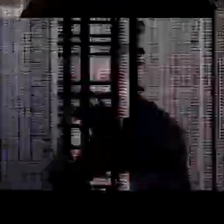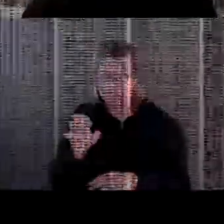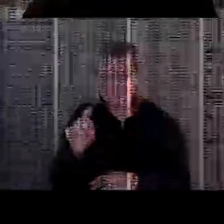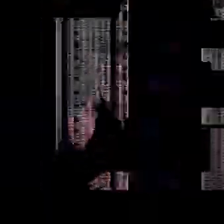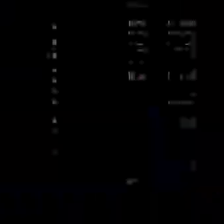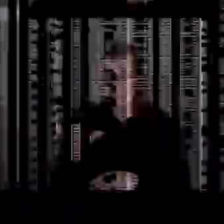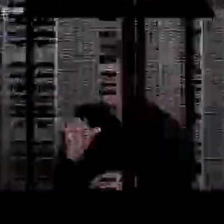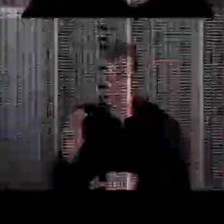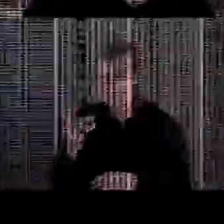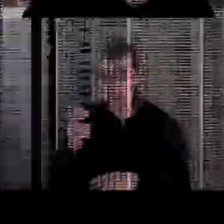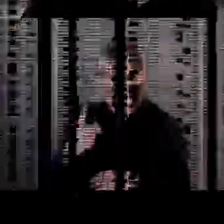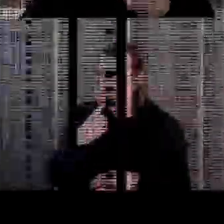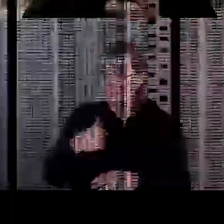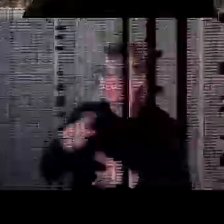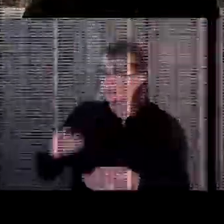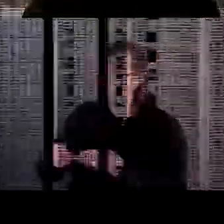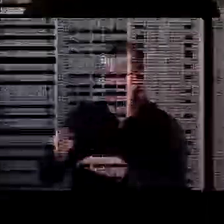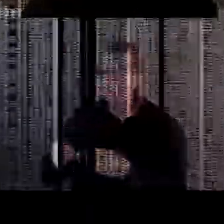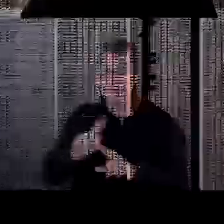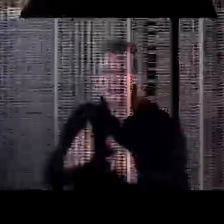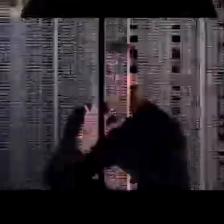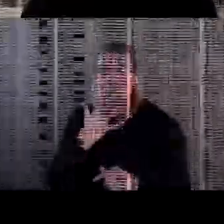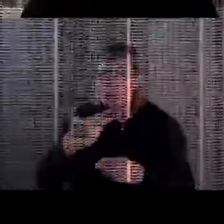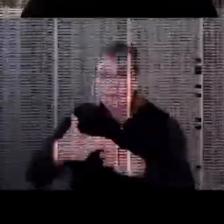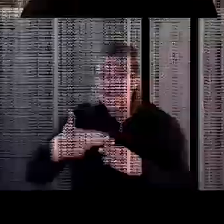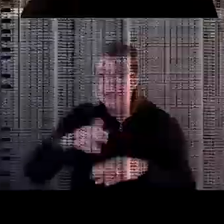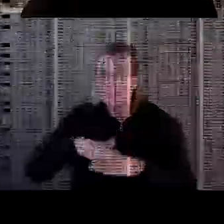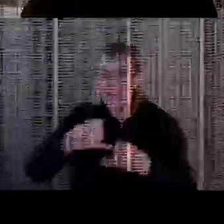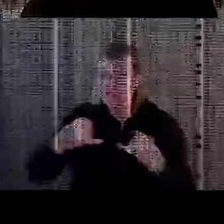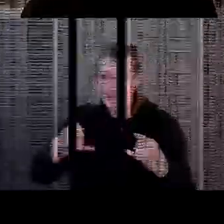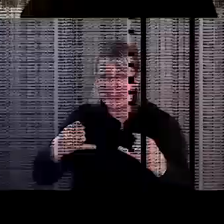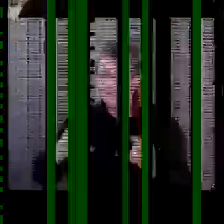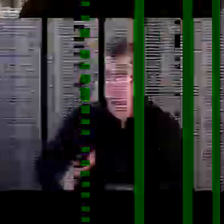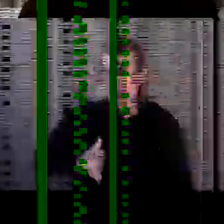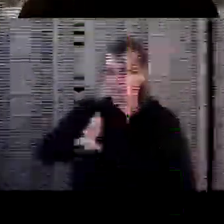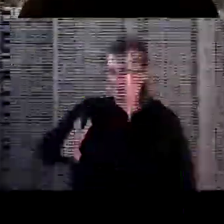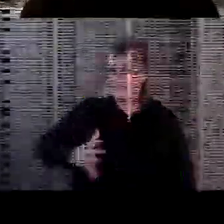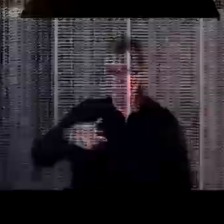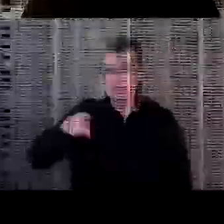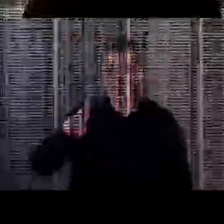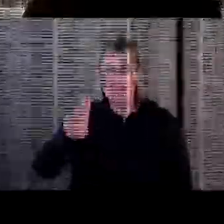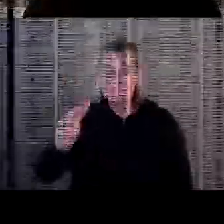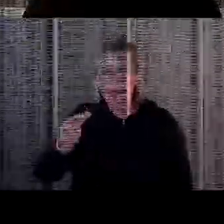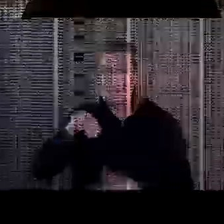shopping. But the color names on the website were very fancy like plum in the evening or Hawaiian